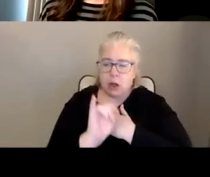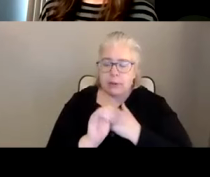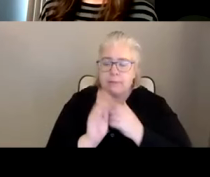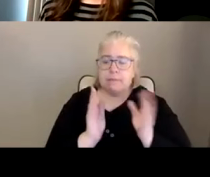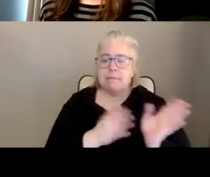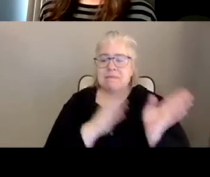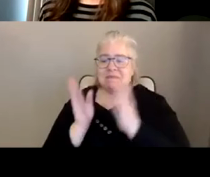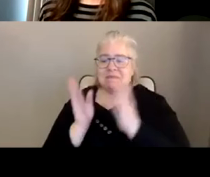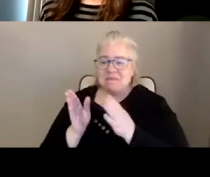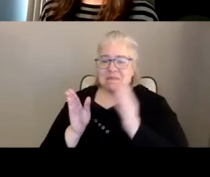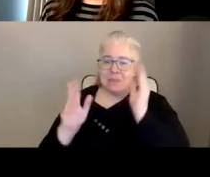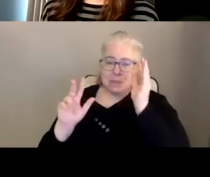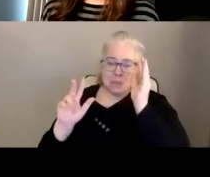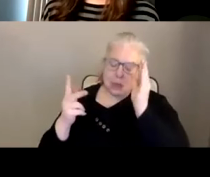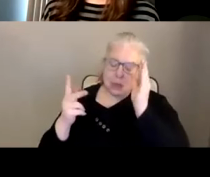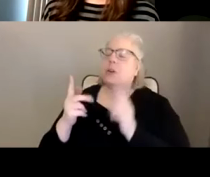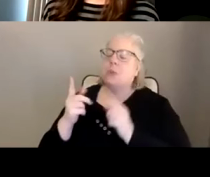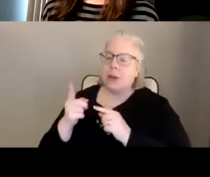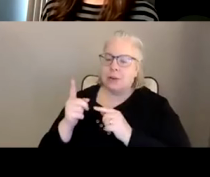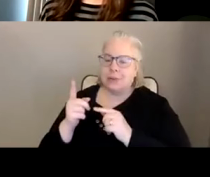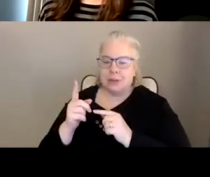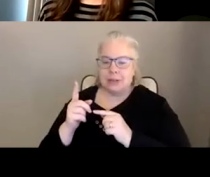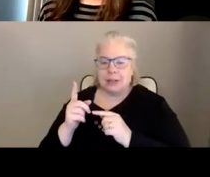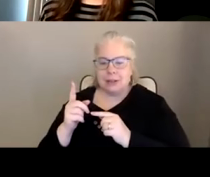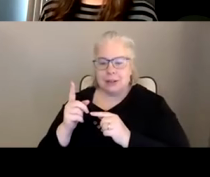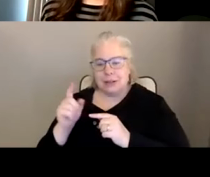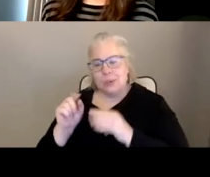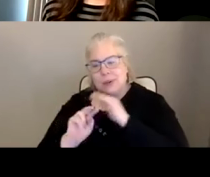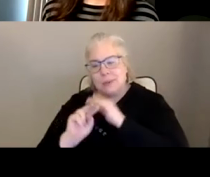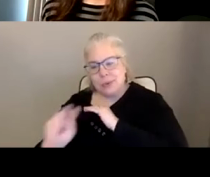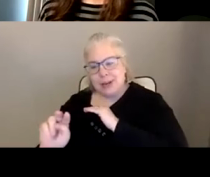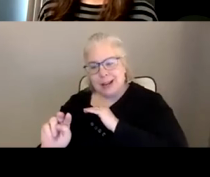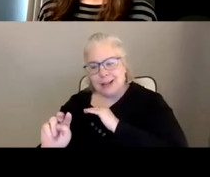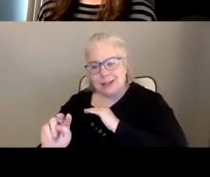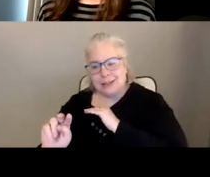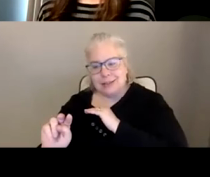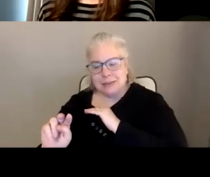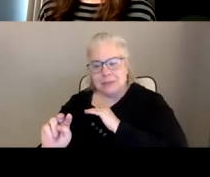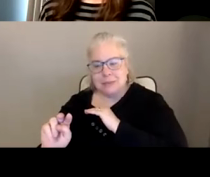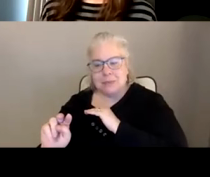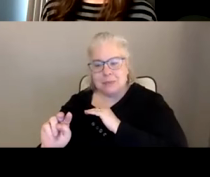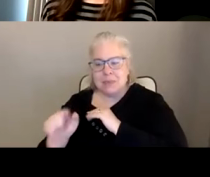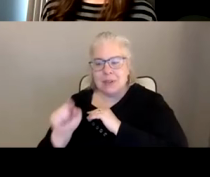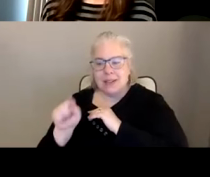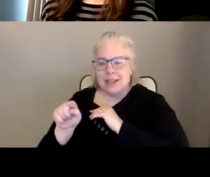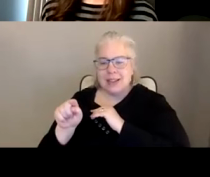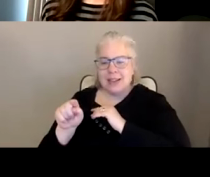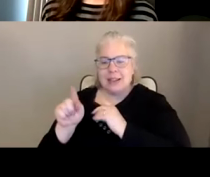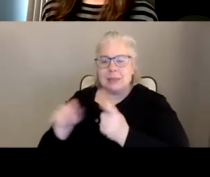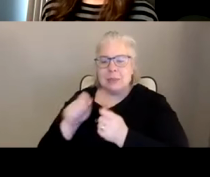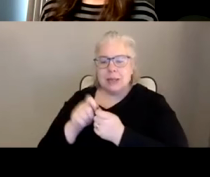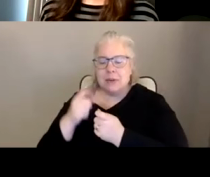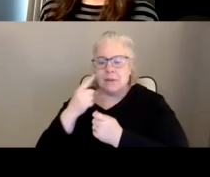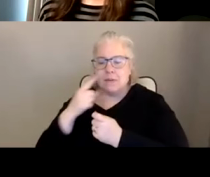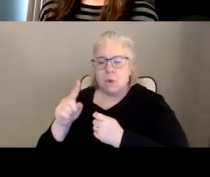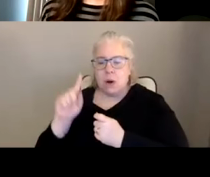And then our final group was an area we had to predict. And this was specifically for government messaging